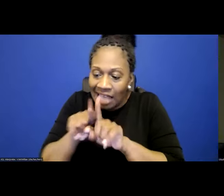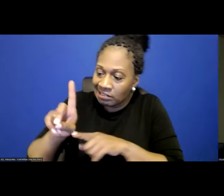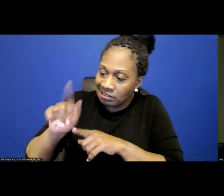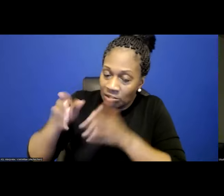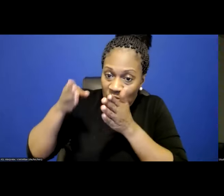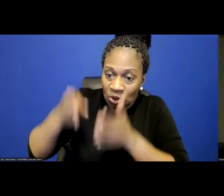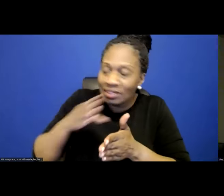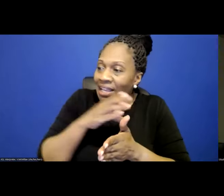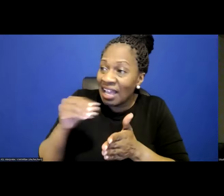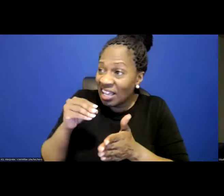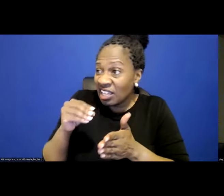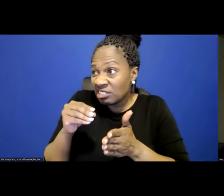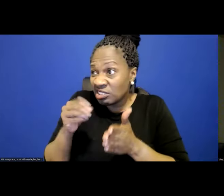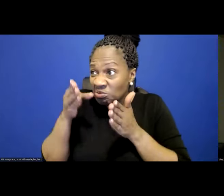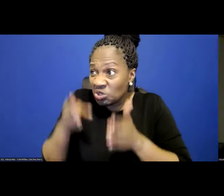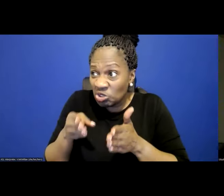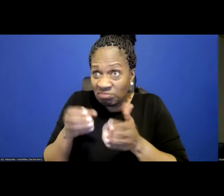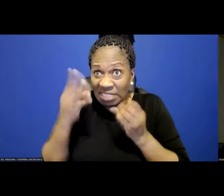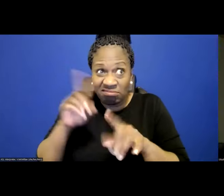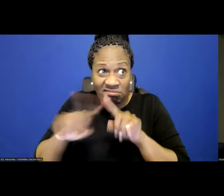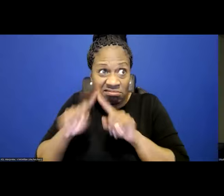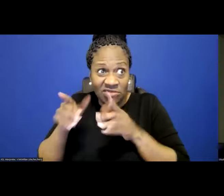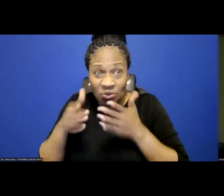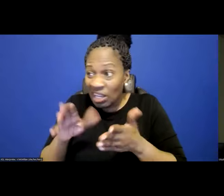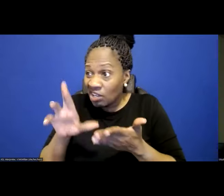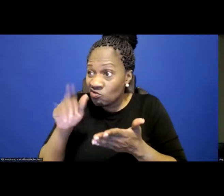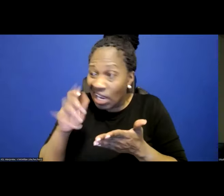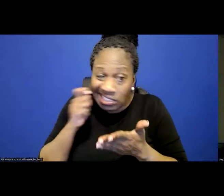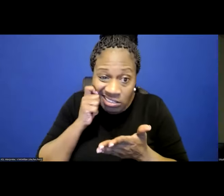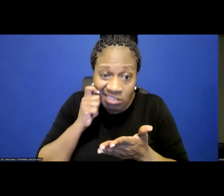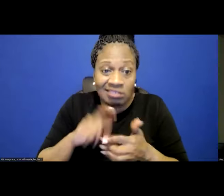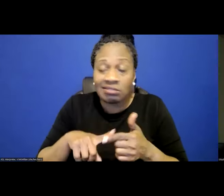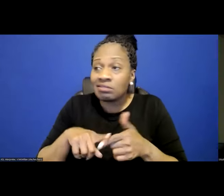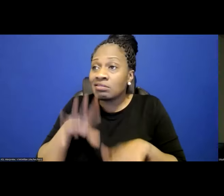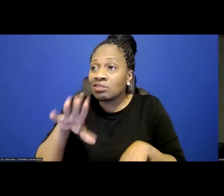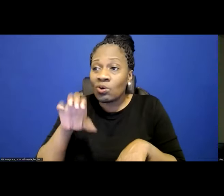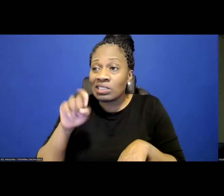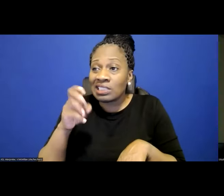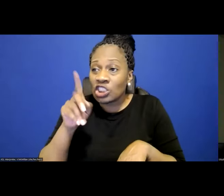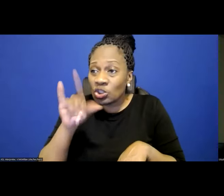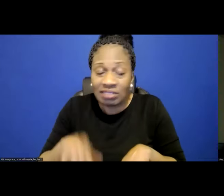and as a person in many different ways, be it race or sexuality or gender